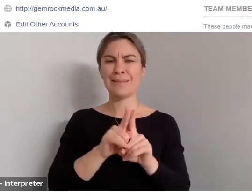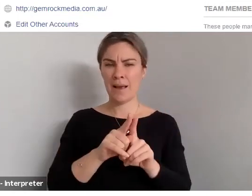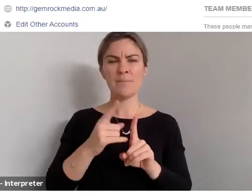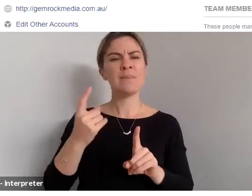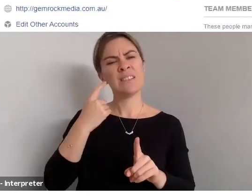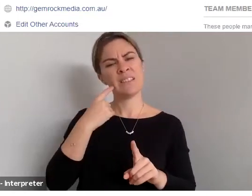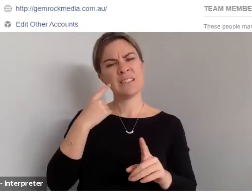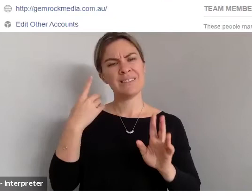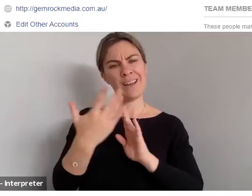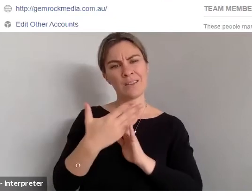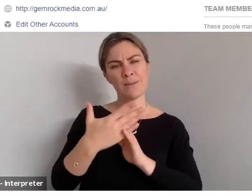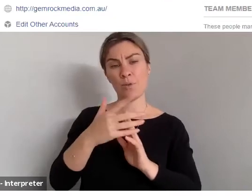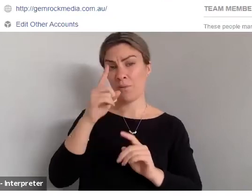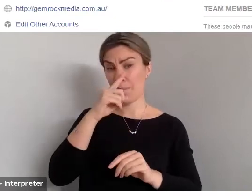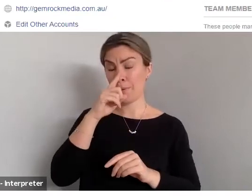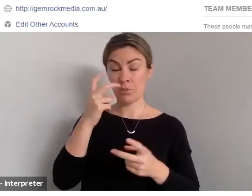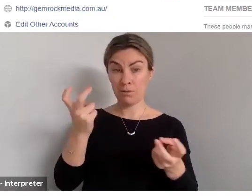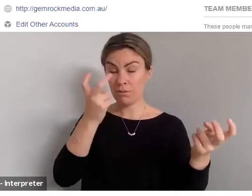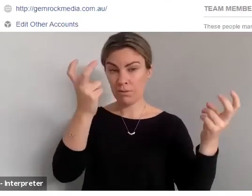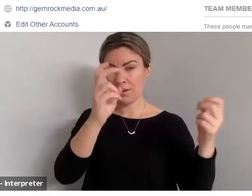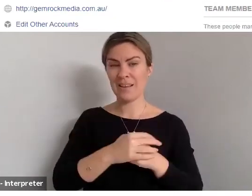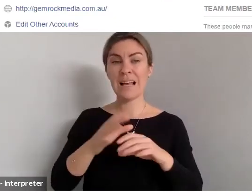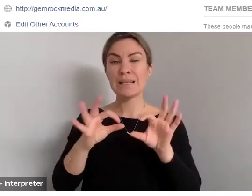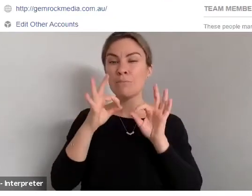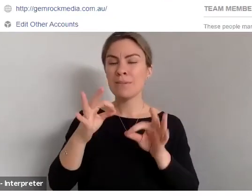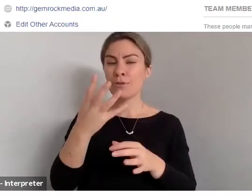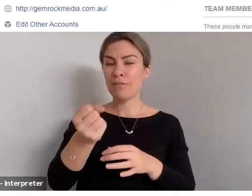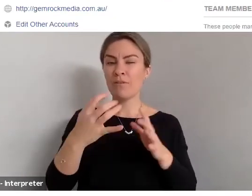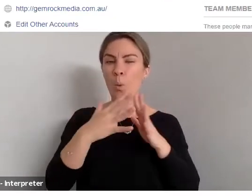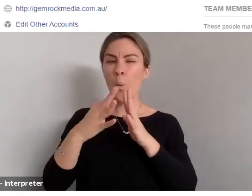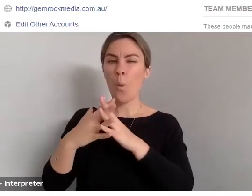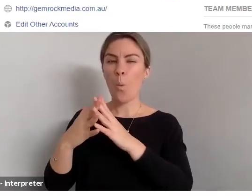Specially if you have quite a big website. If you have a lot of things going on.